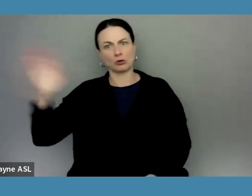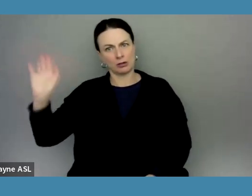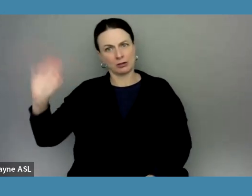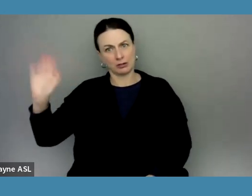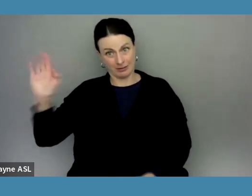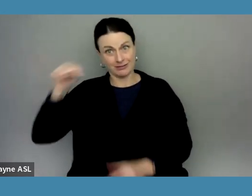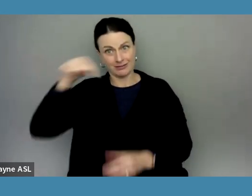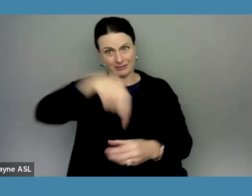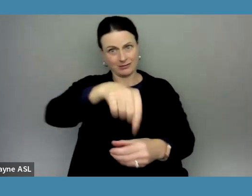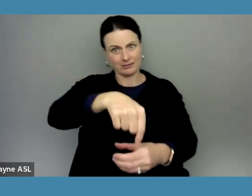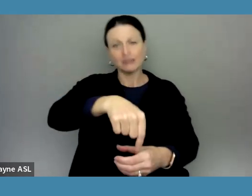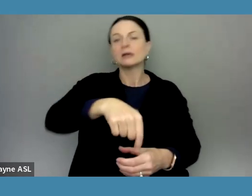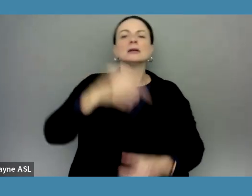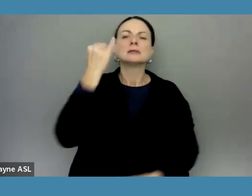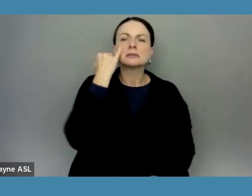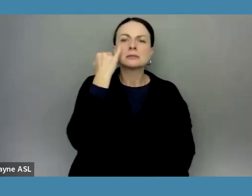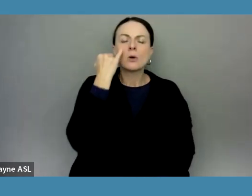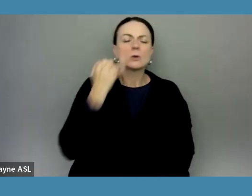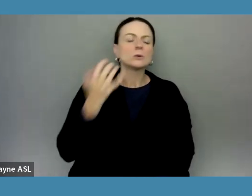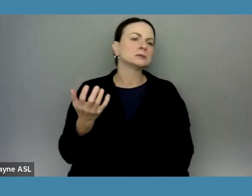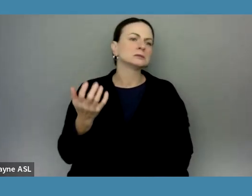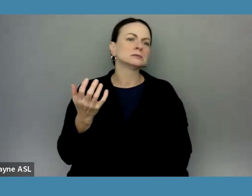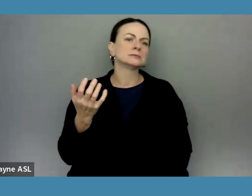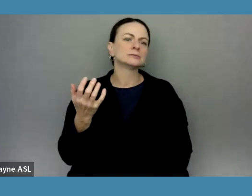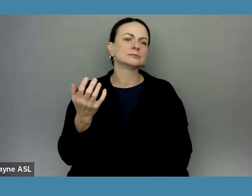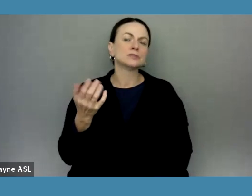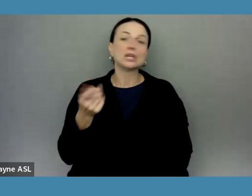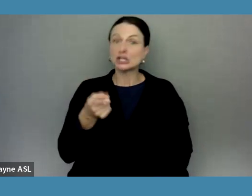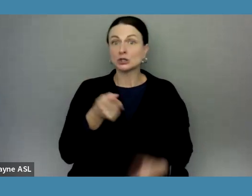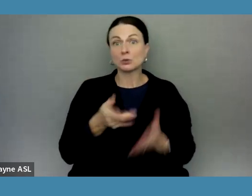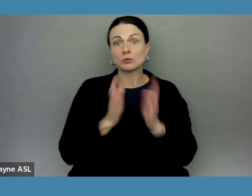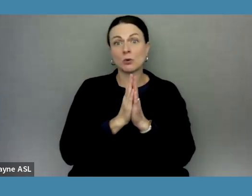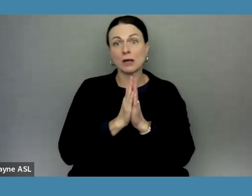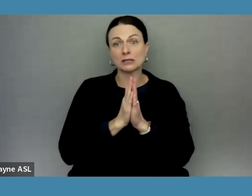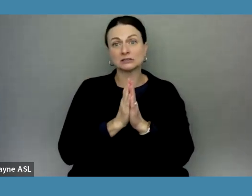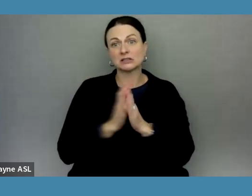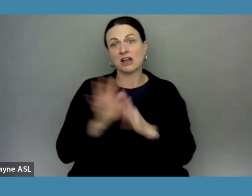say you requested 50 hours of personal care services